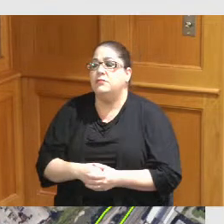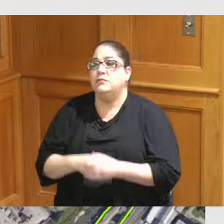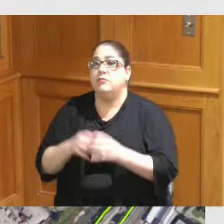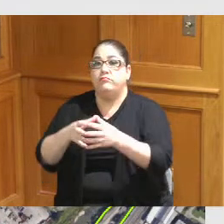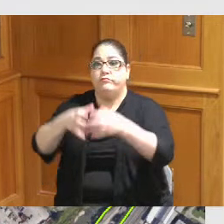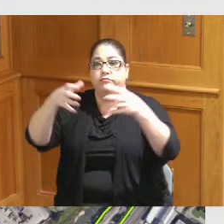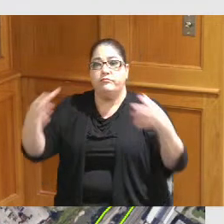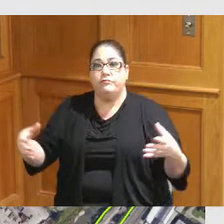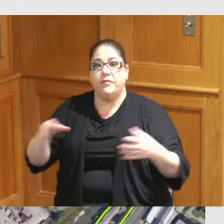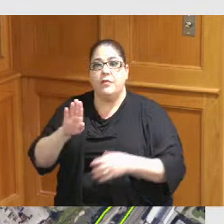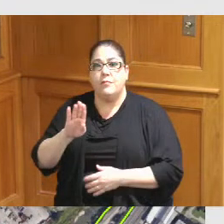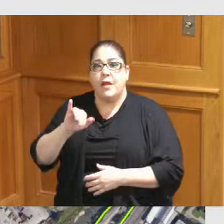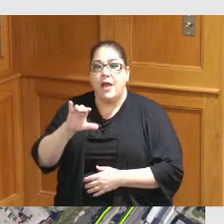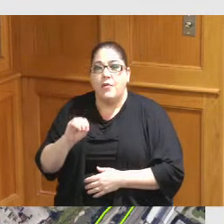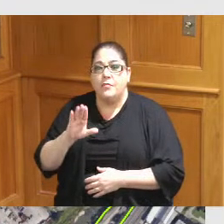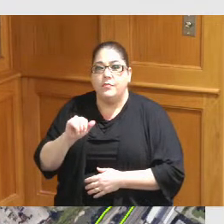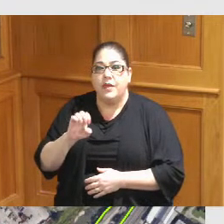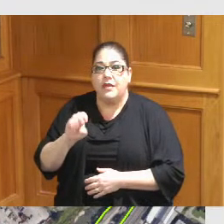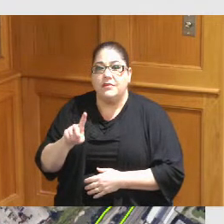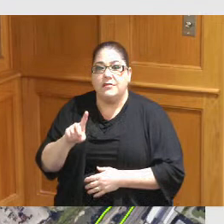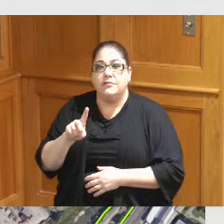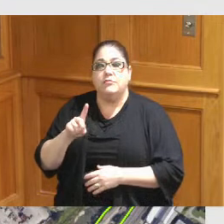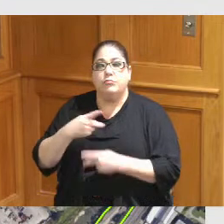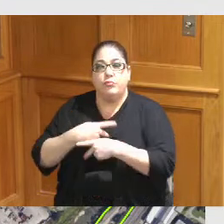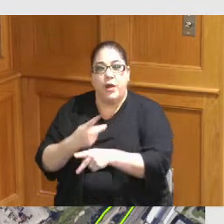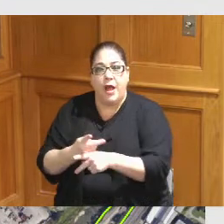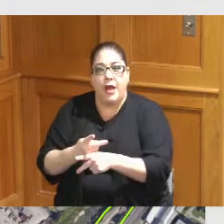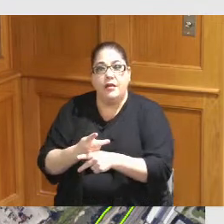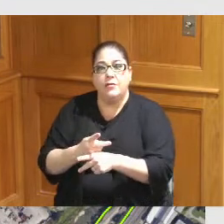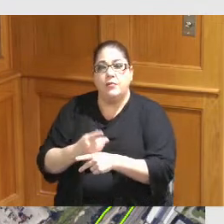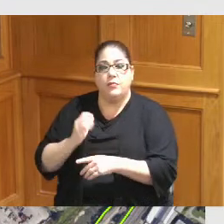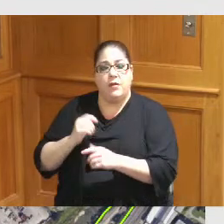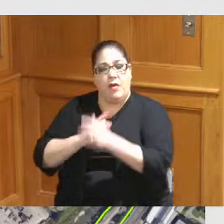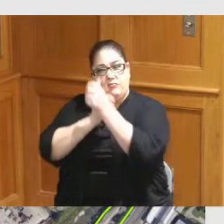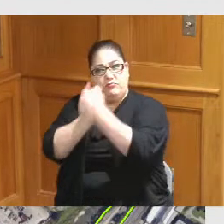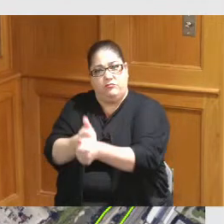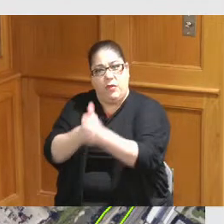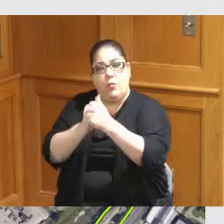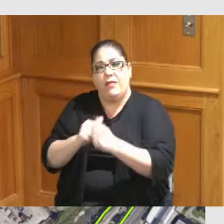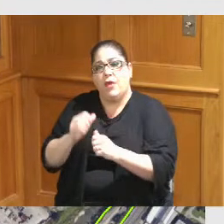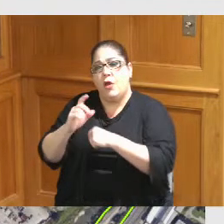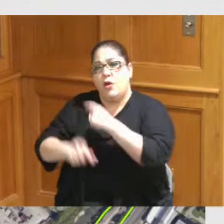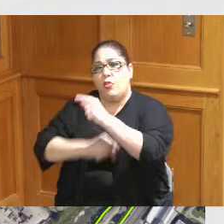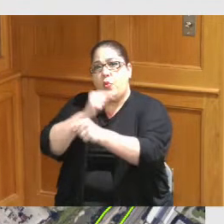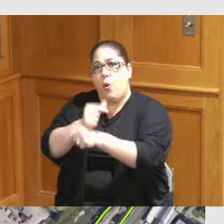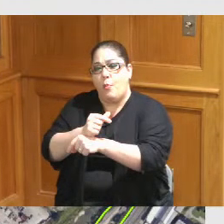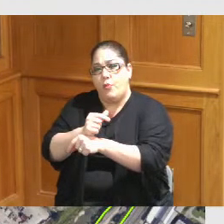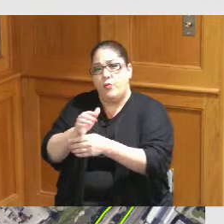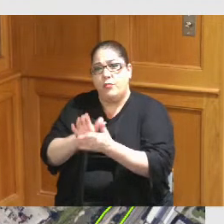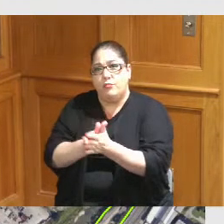bio-based products is also in alignment with the bsf's global initiative called Net Zero 2050.